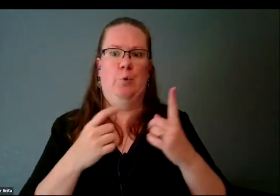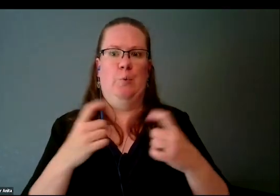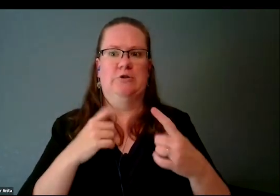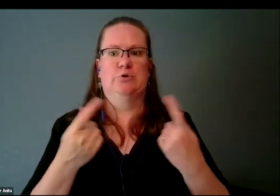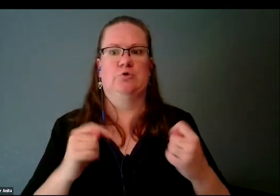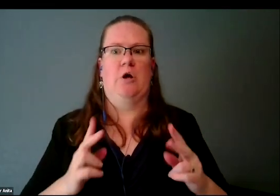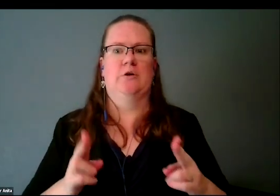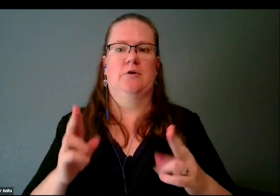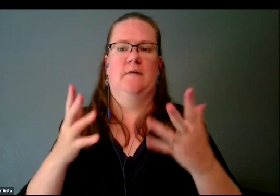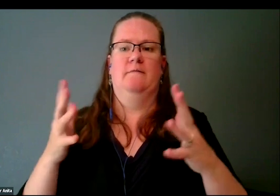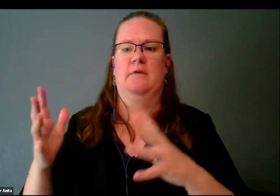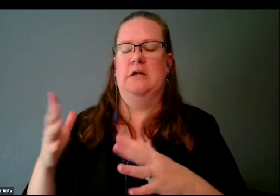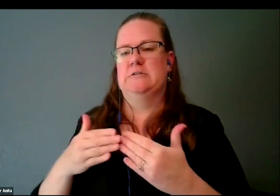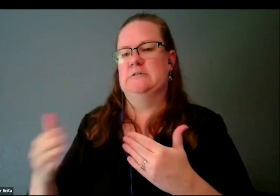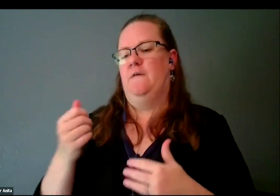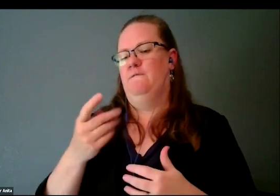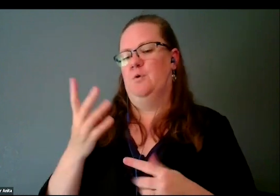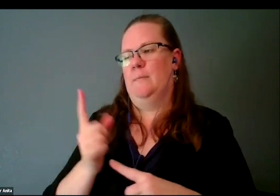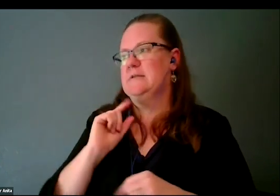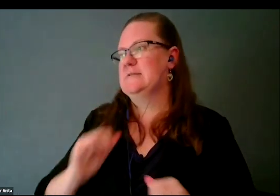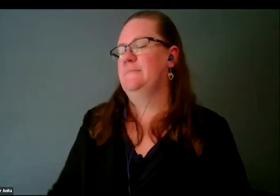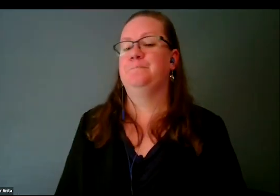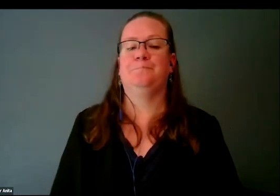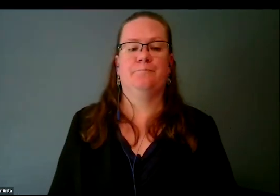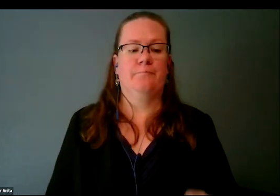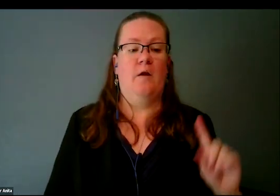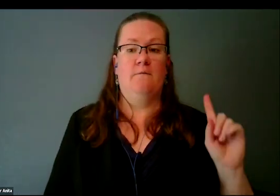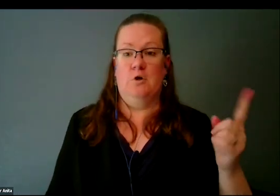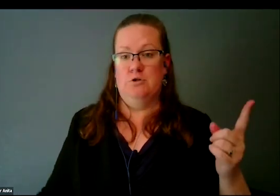in the next few minutes here. The first is from Thomas Madura who says,